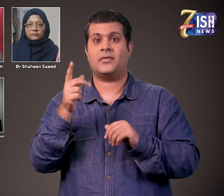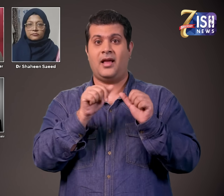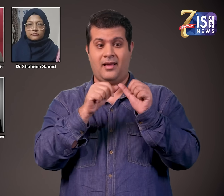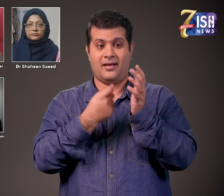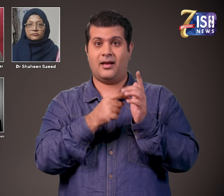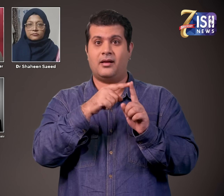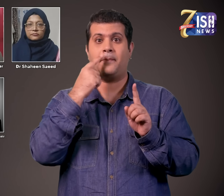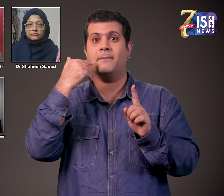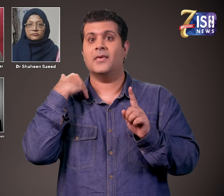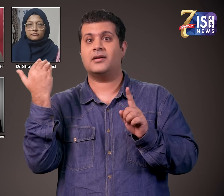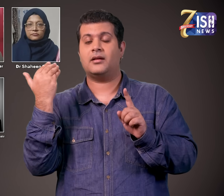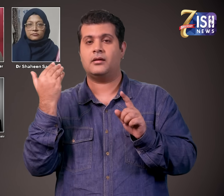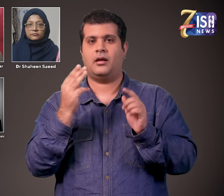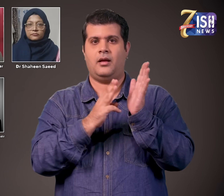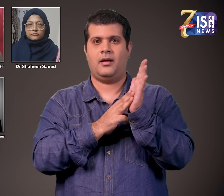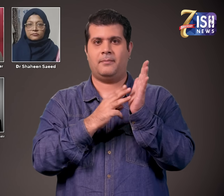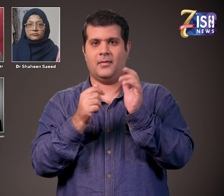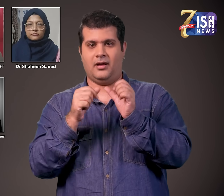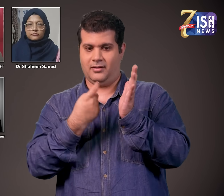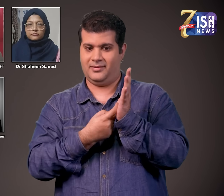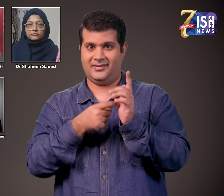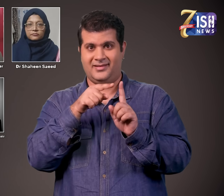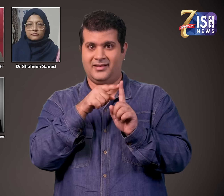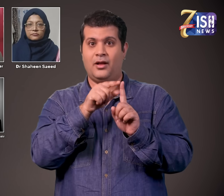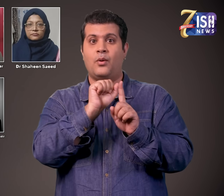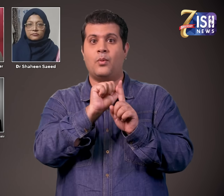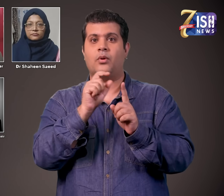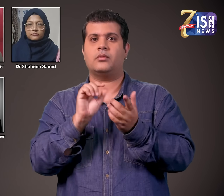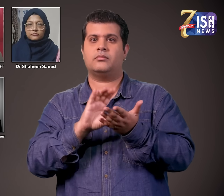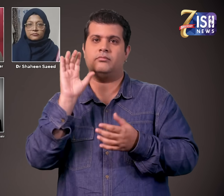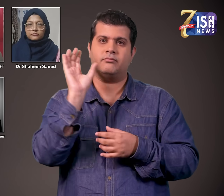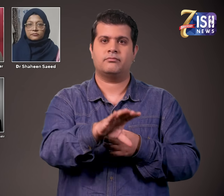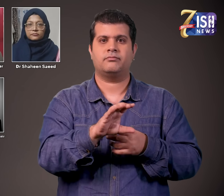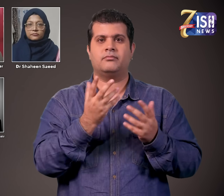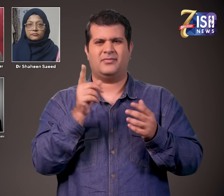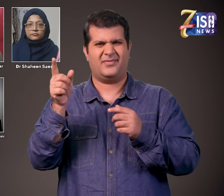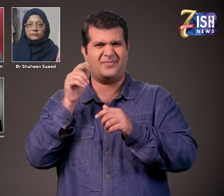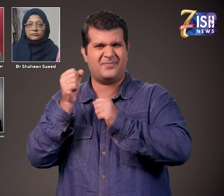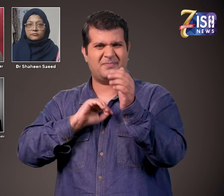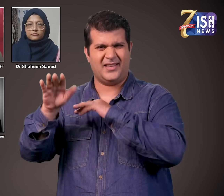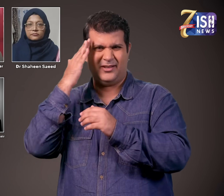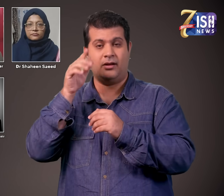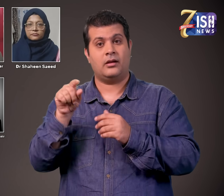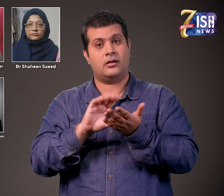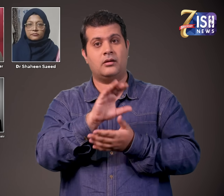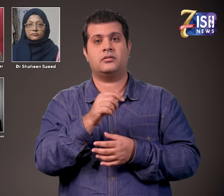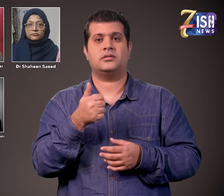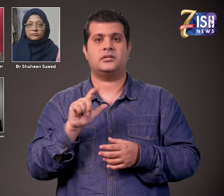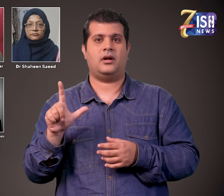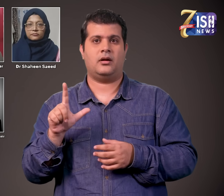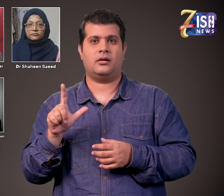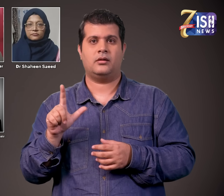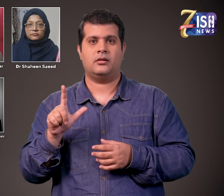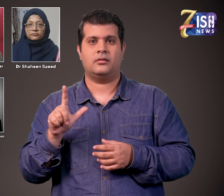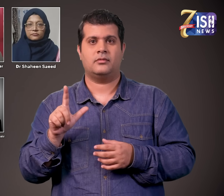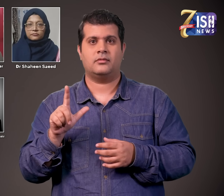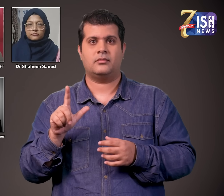Adeel’s brother, Muzaffar, believed to have fled the country, added another ₹6 lakh.